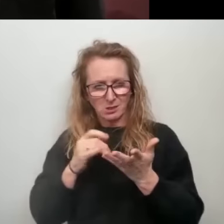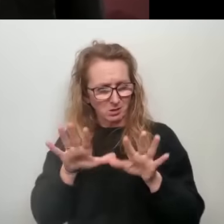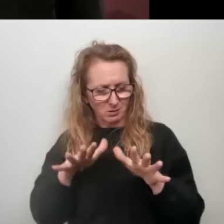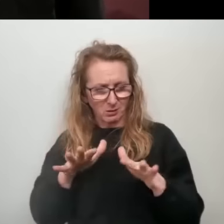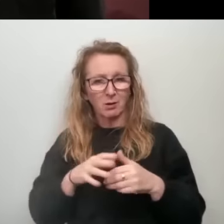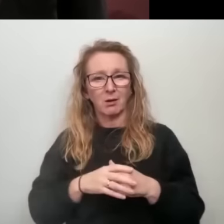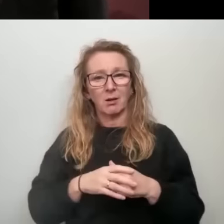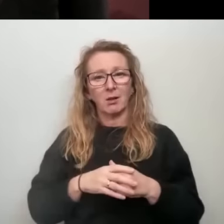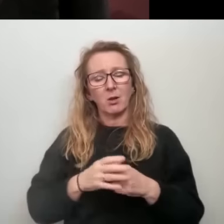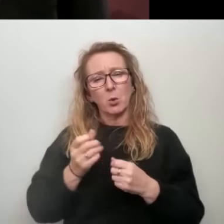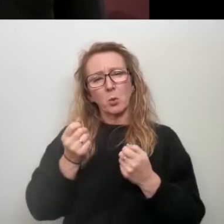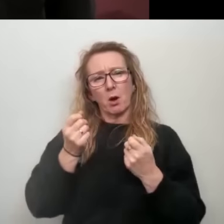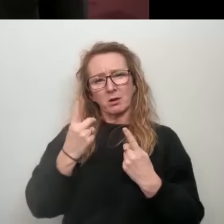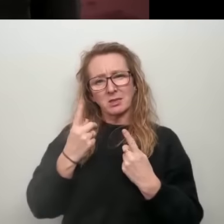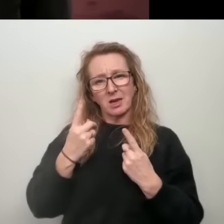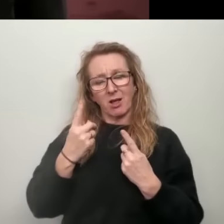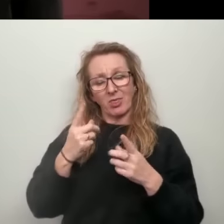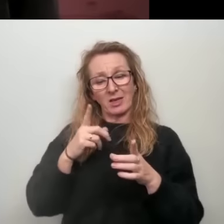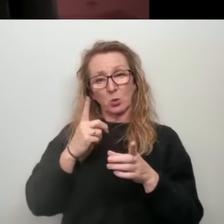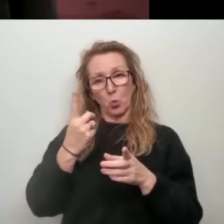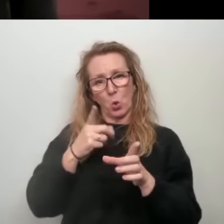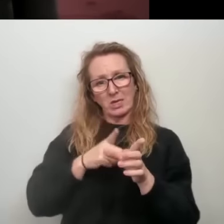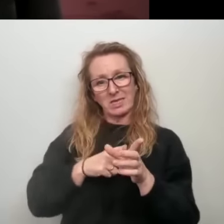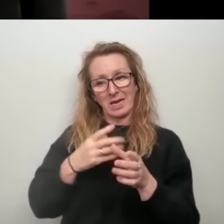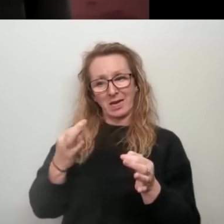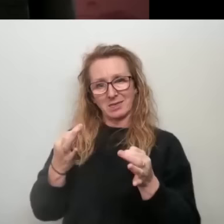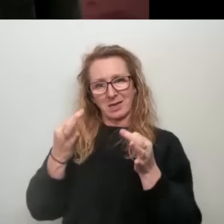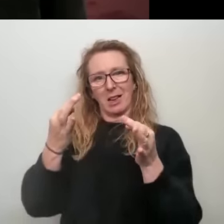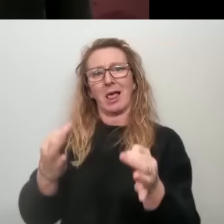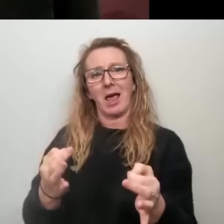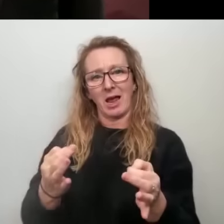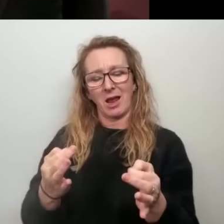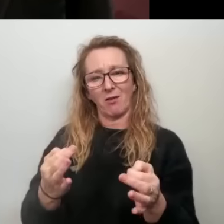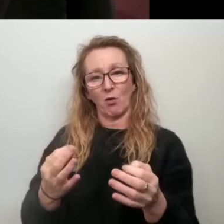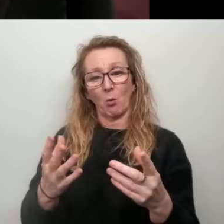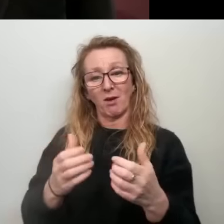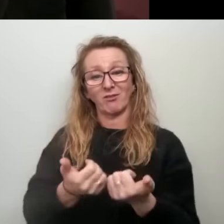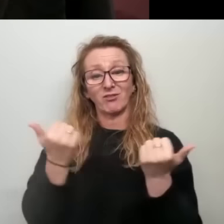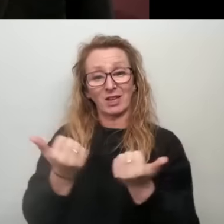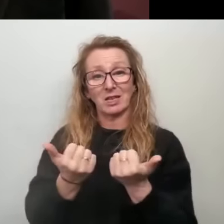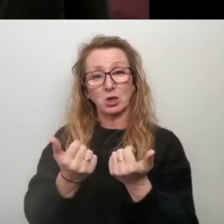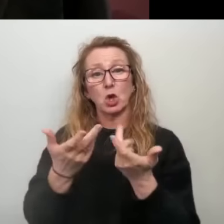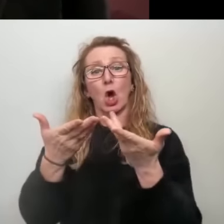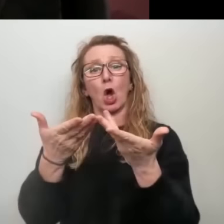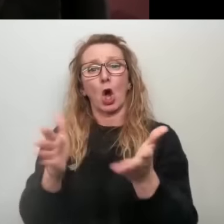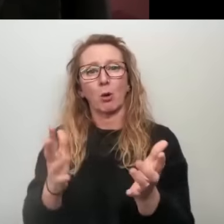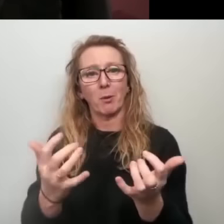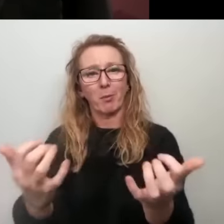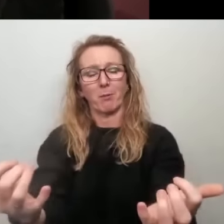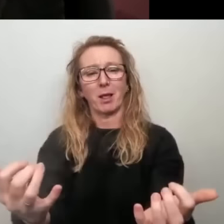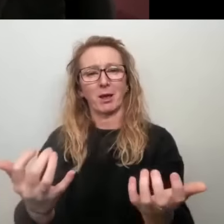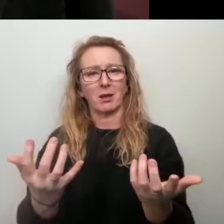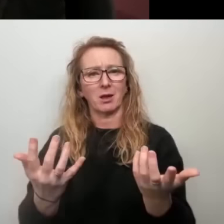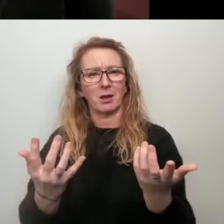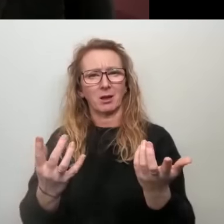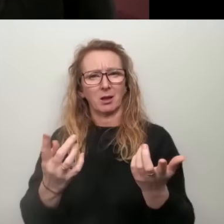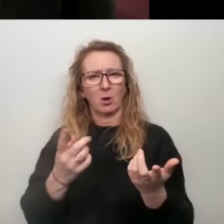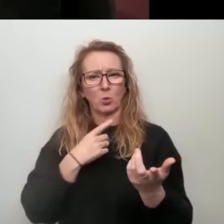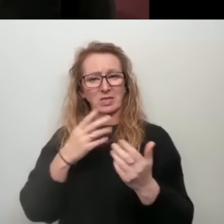that there was a year's delay between completion and opening? If so, why, was the bridge built in pieces or as a whole?